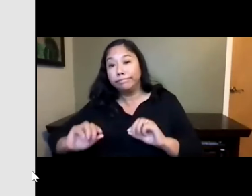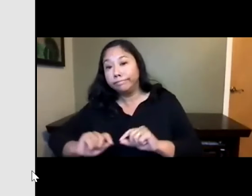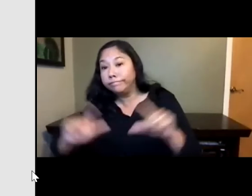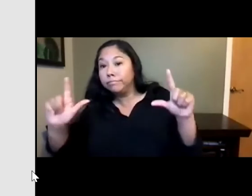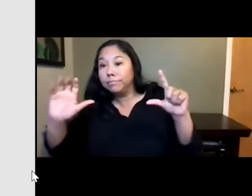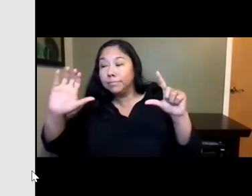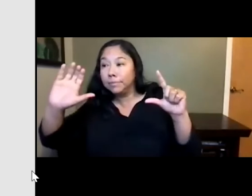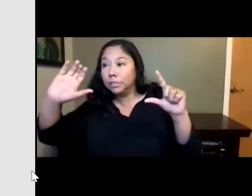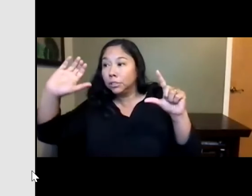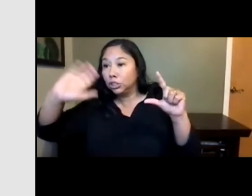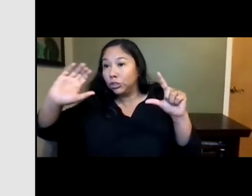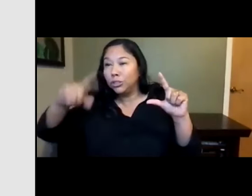They have numbers you can call.